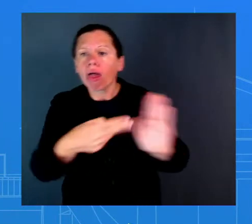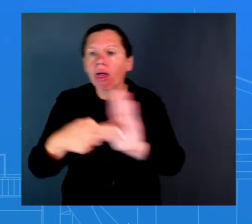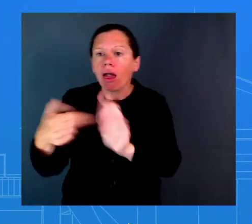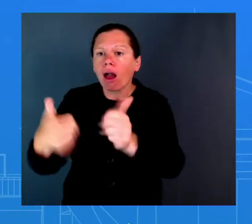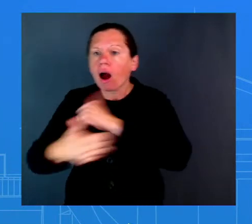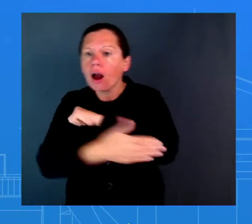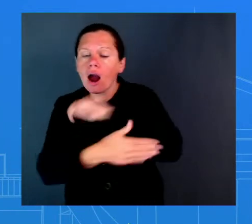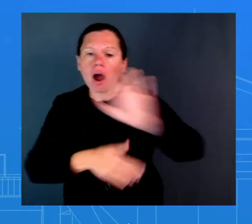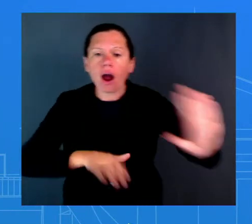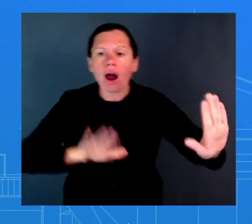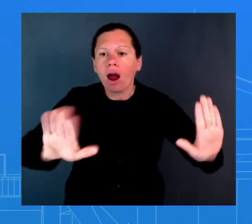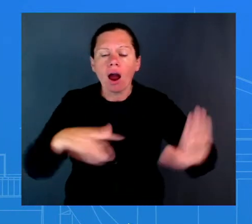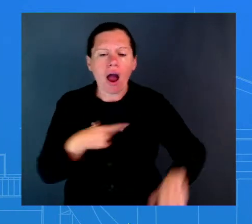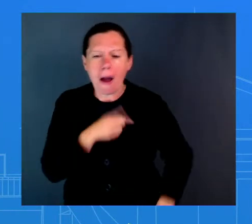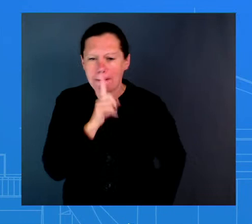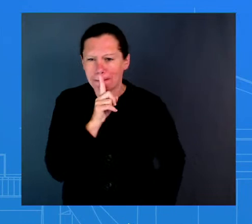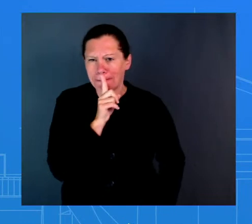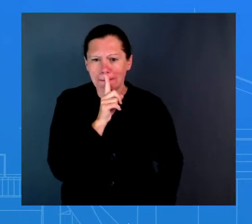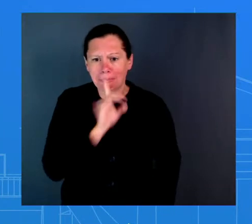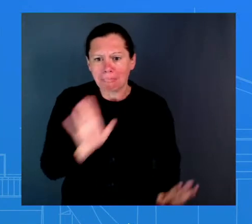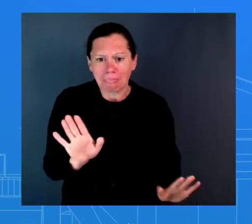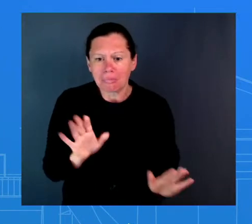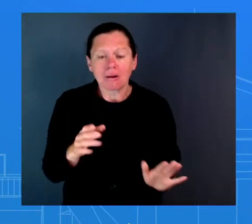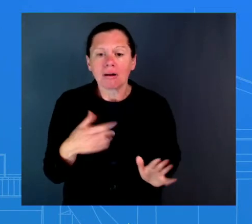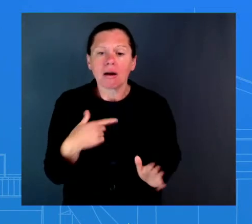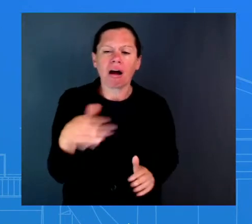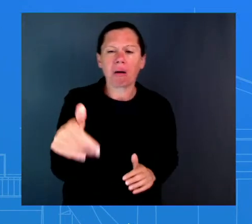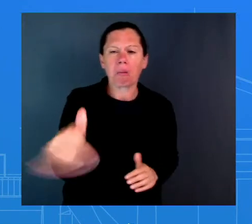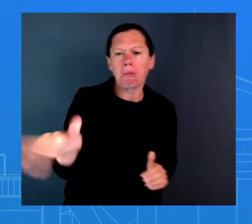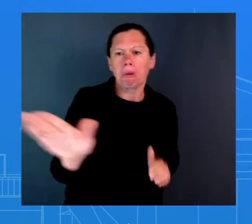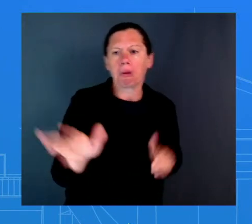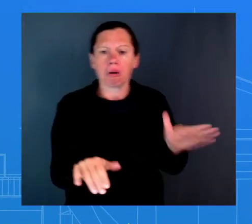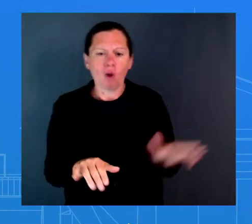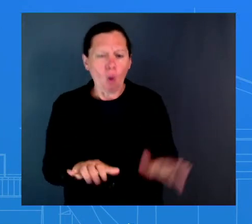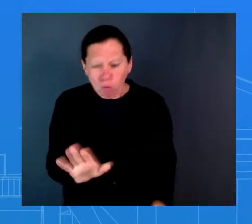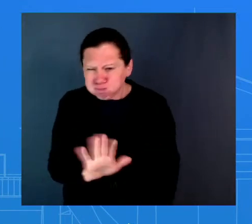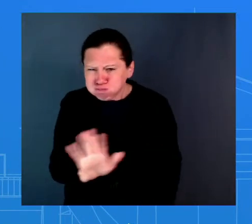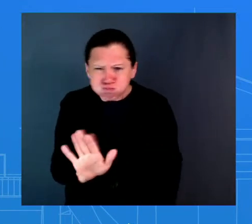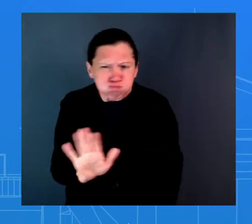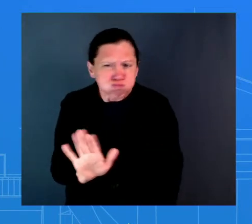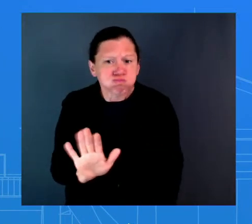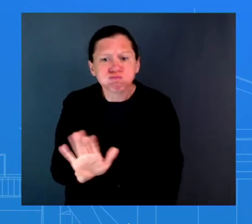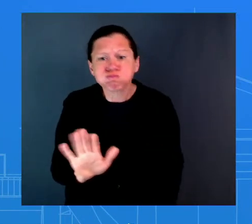you get for actions like this. Regardless of the country, we will stand up and defend our basic principles.